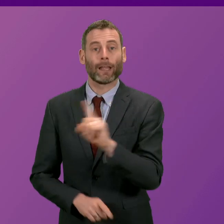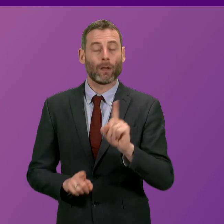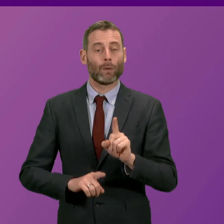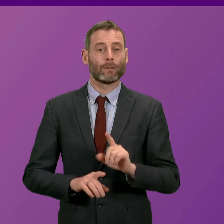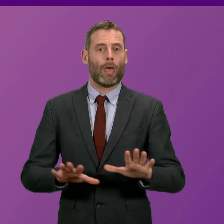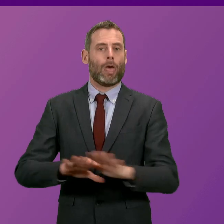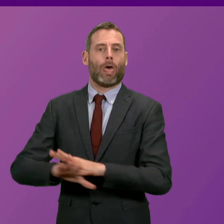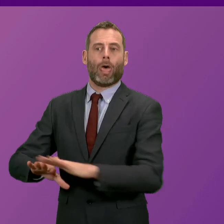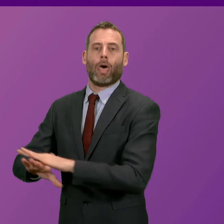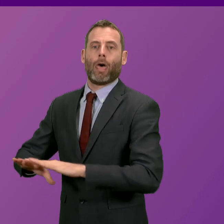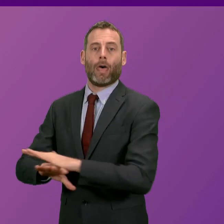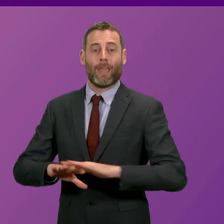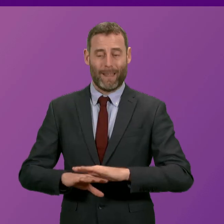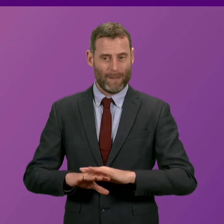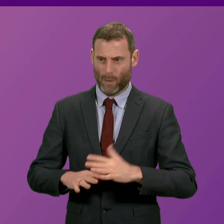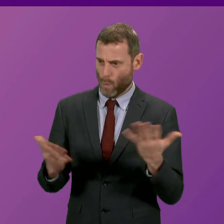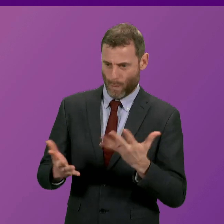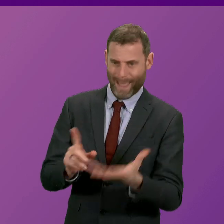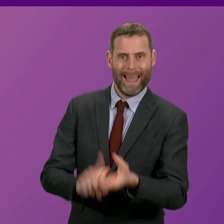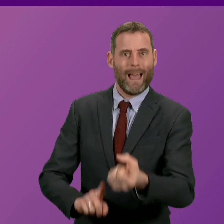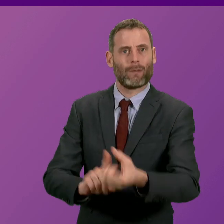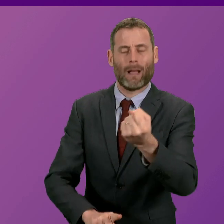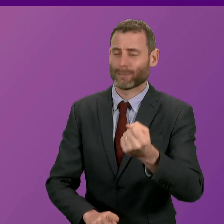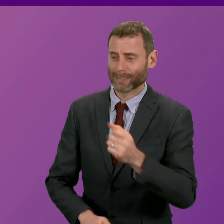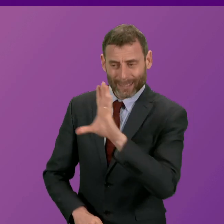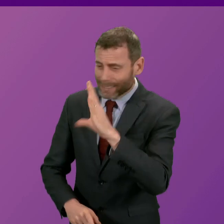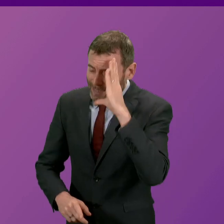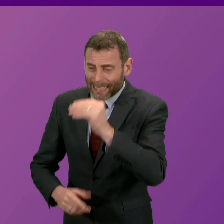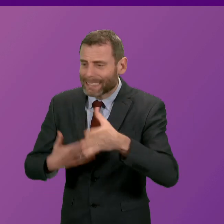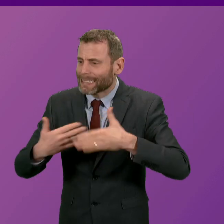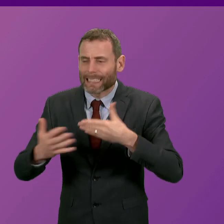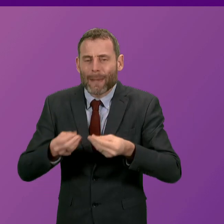It is not just about how much we spend; it is about the quality of care that patients